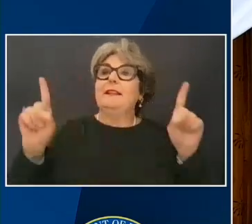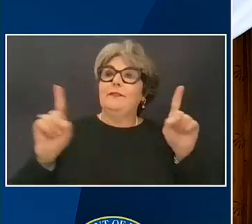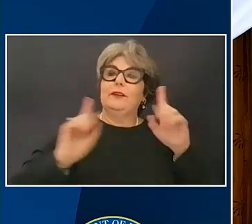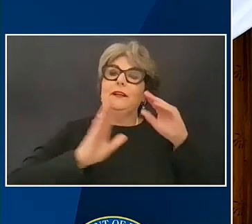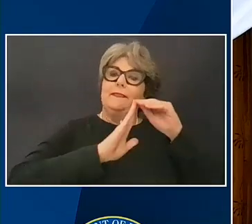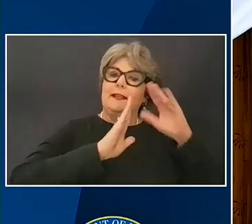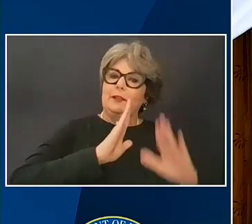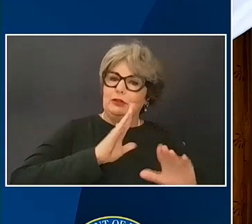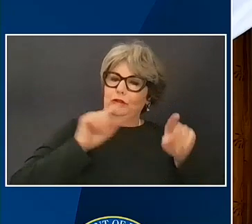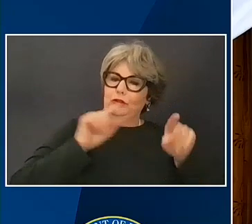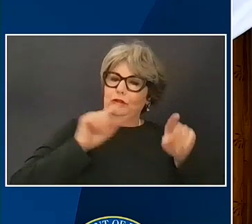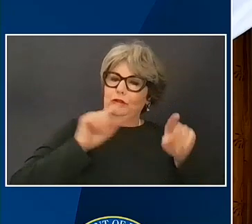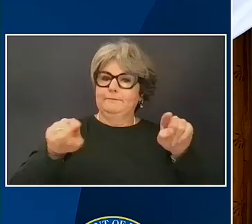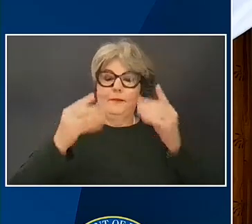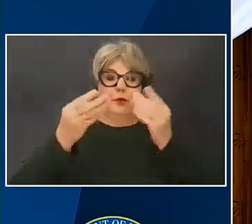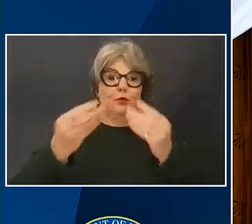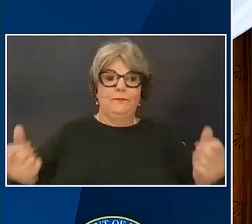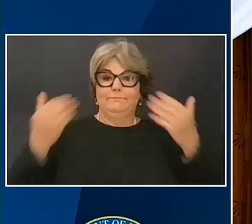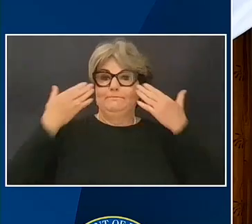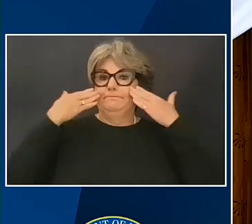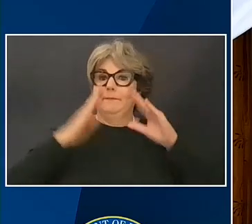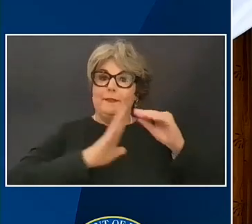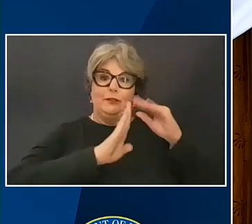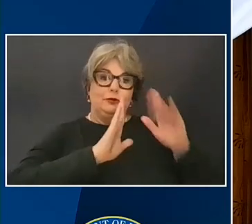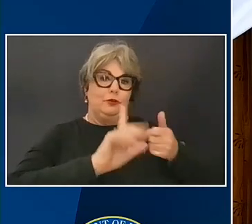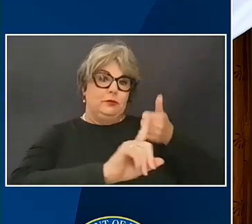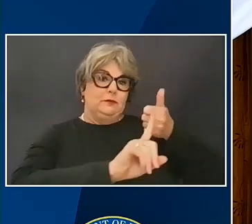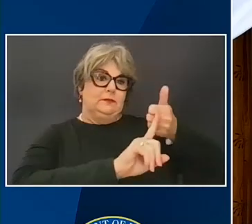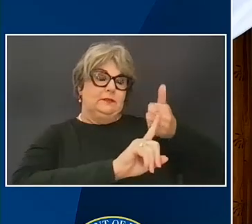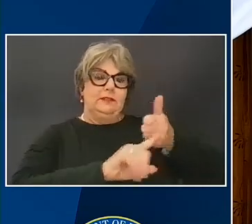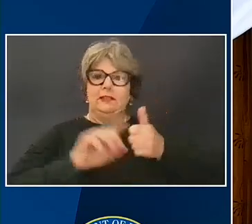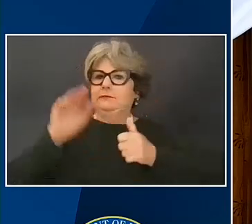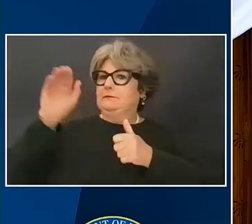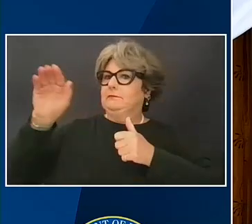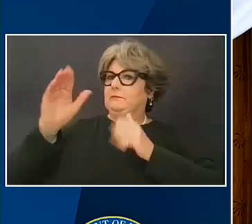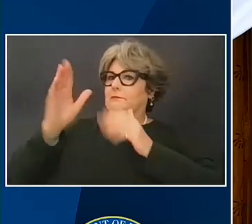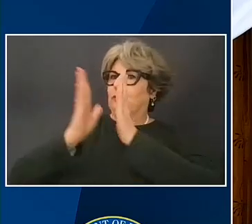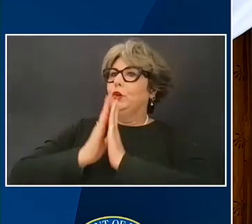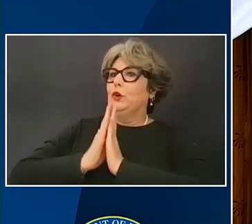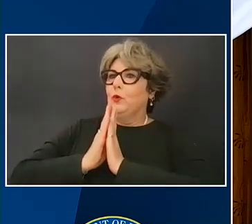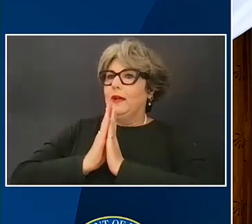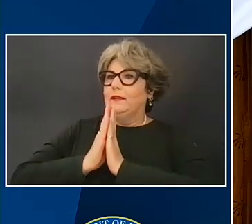know what the remedy would be for the student to go back to the Department to request greater investigation.